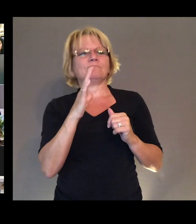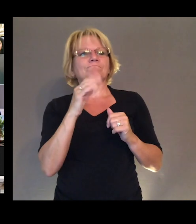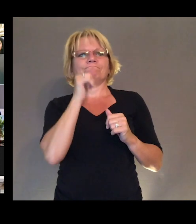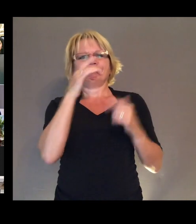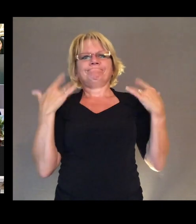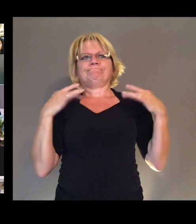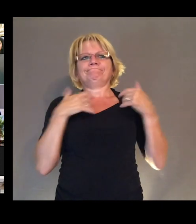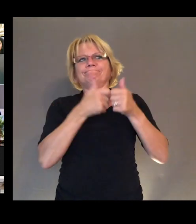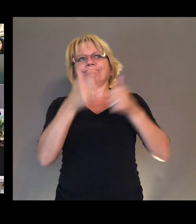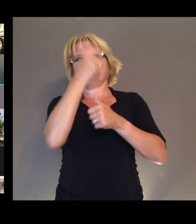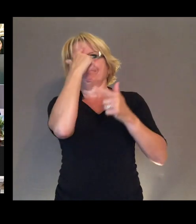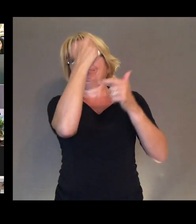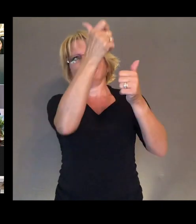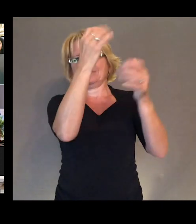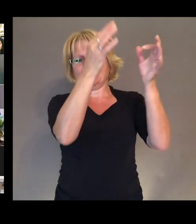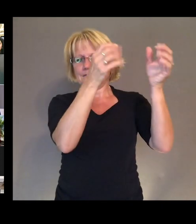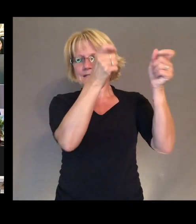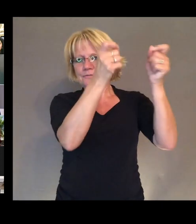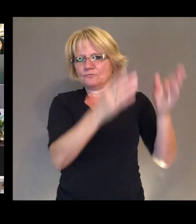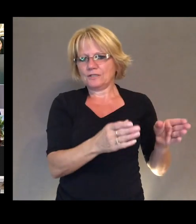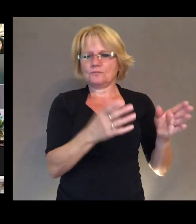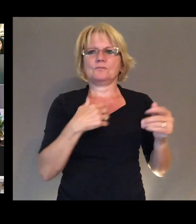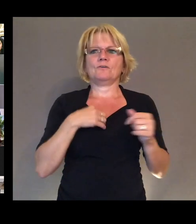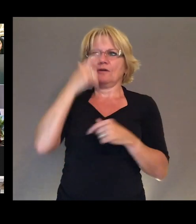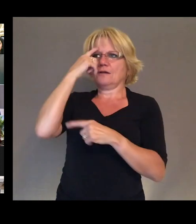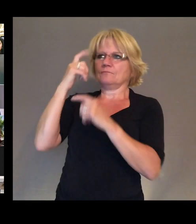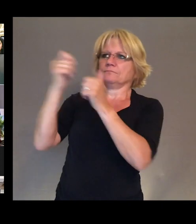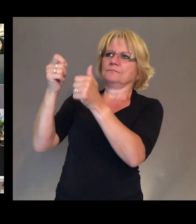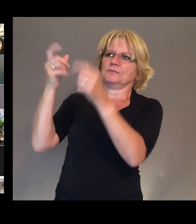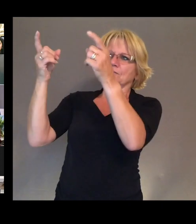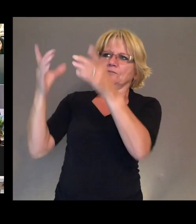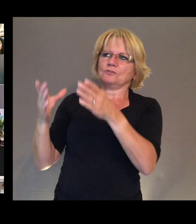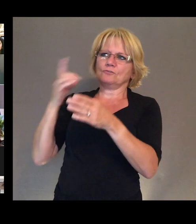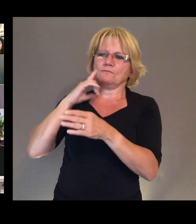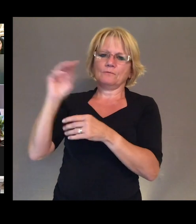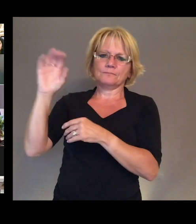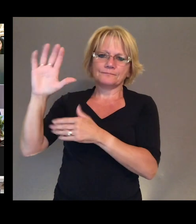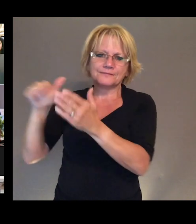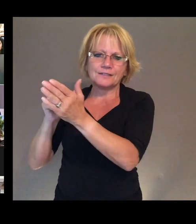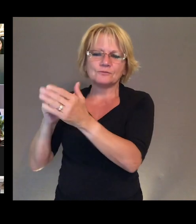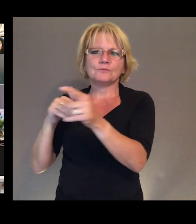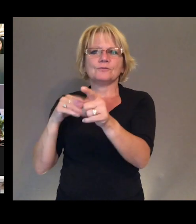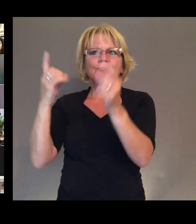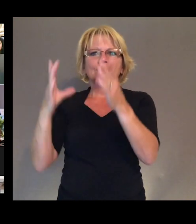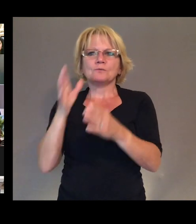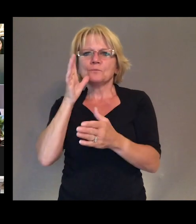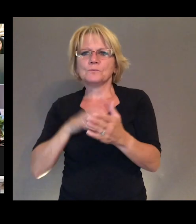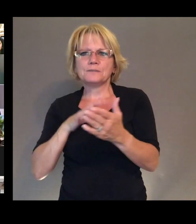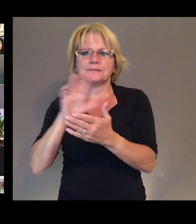or it's up to the director of multicultural center or the director of the women's center or whatever center it may be to handle something